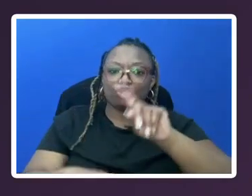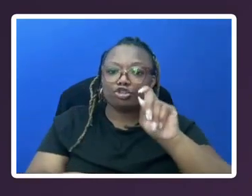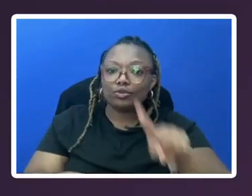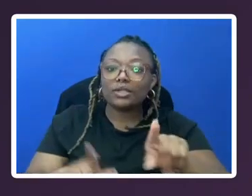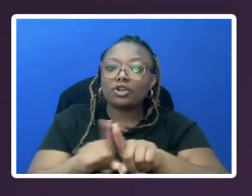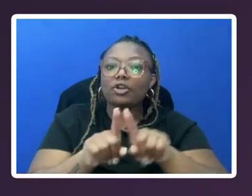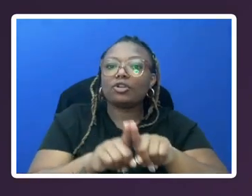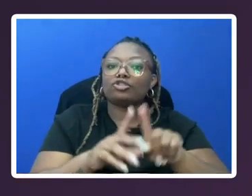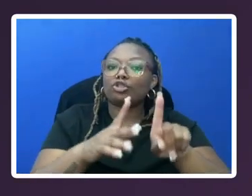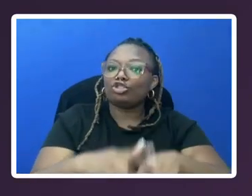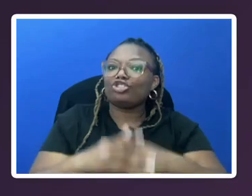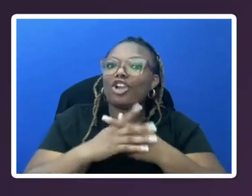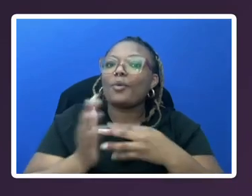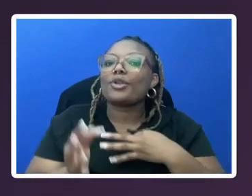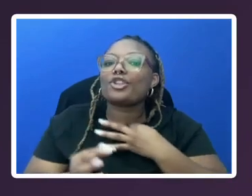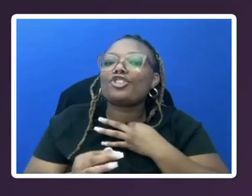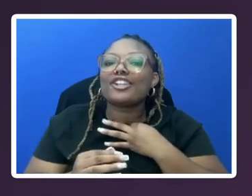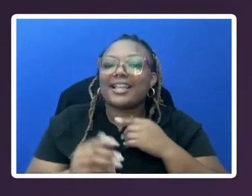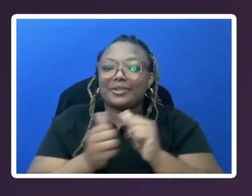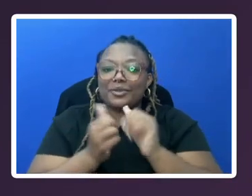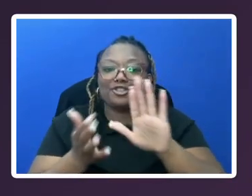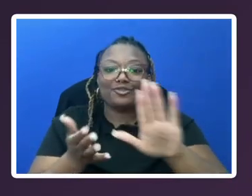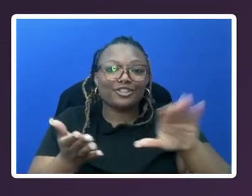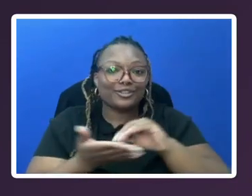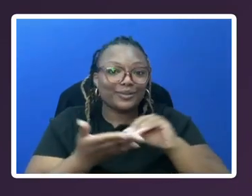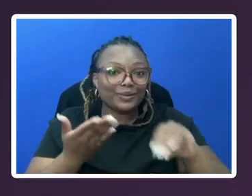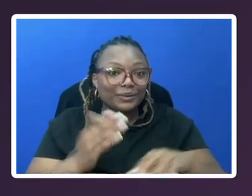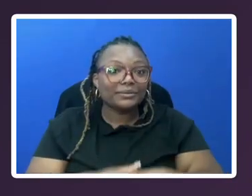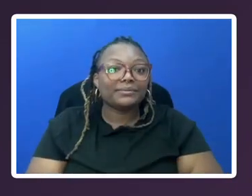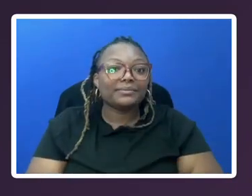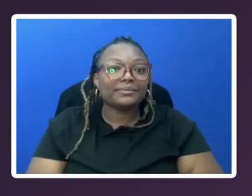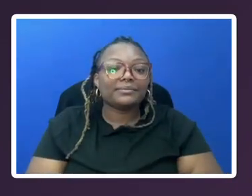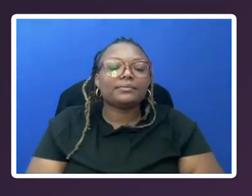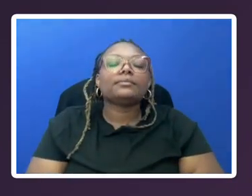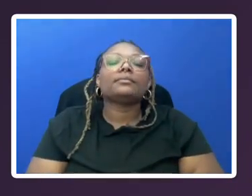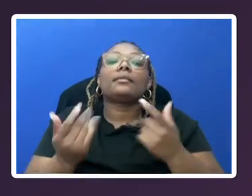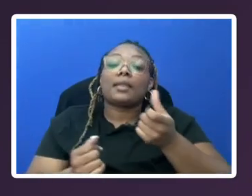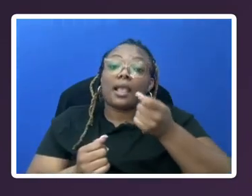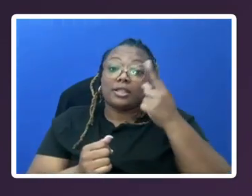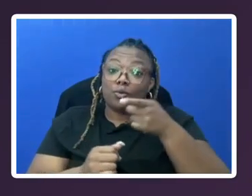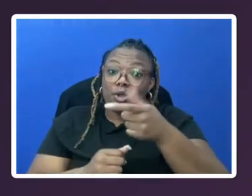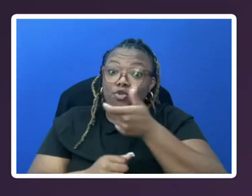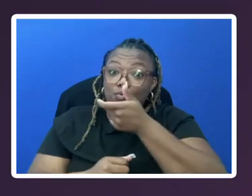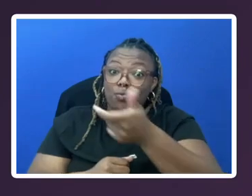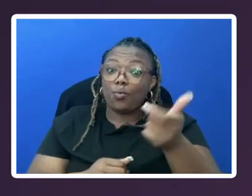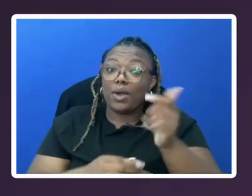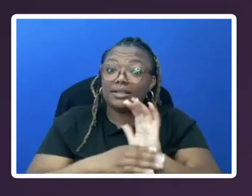among your students. Now, while you're watching the video, we'd like you to think about who these